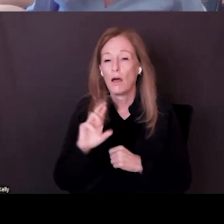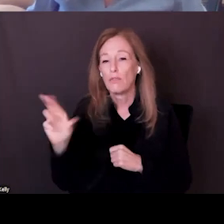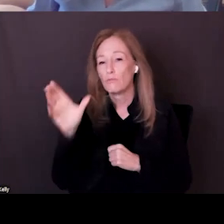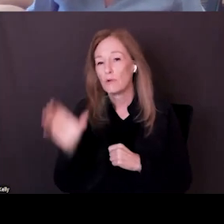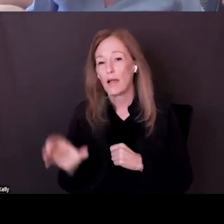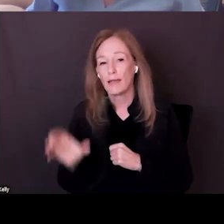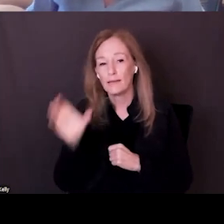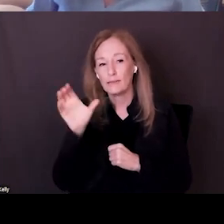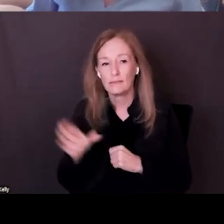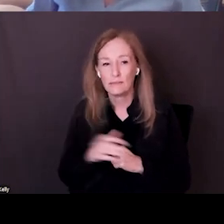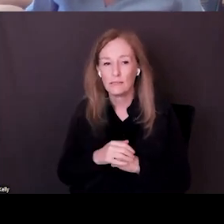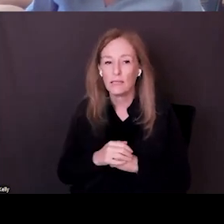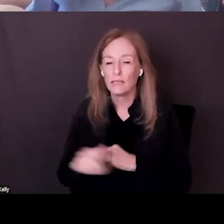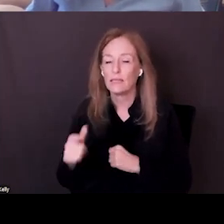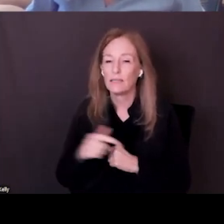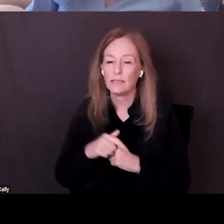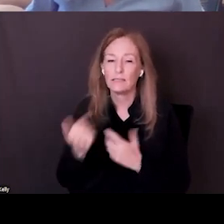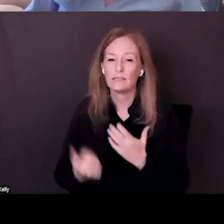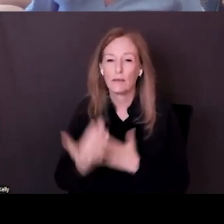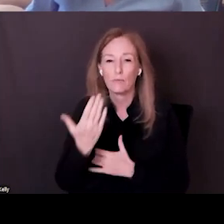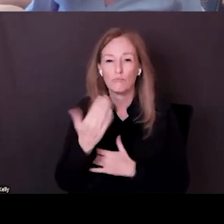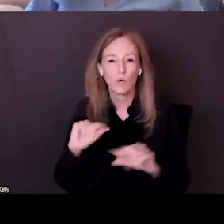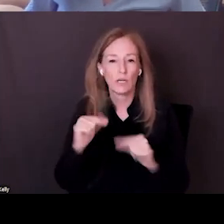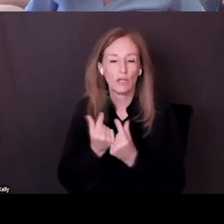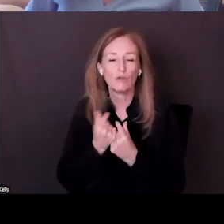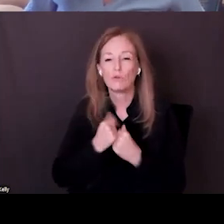DO EVERY MORNING IN GOAL'S GROUP.